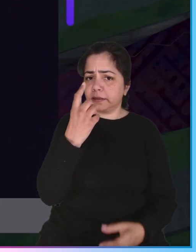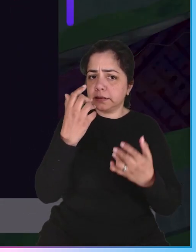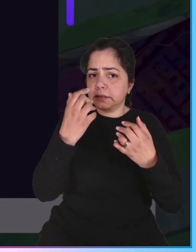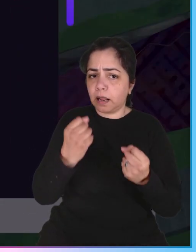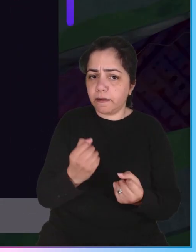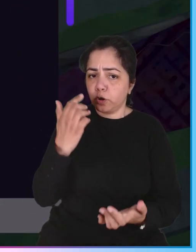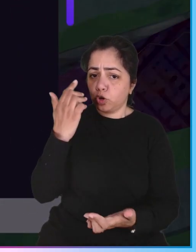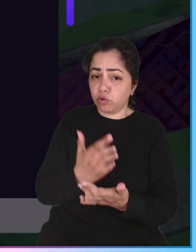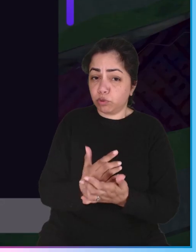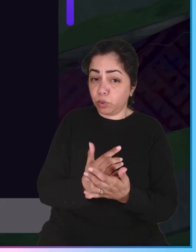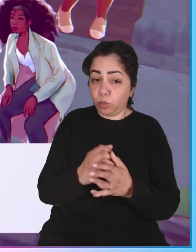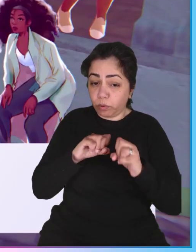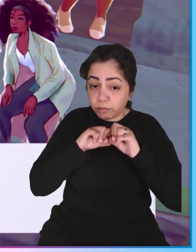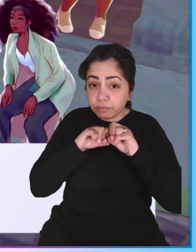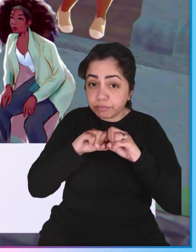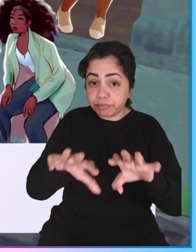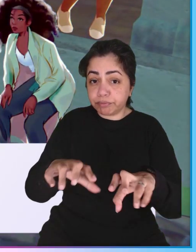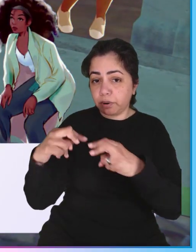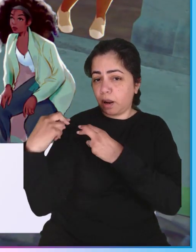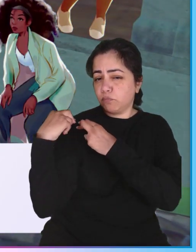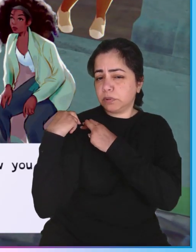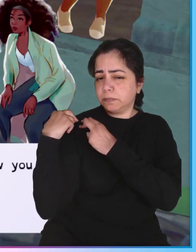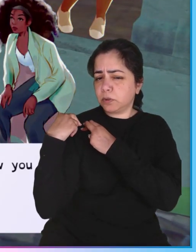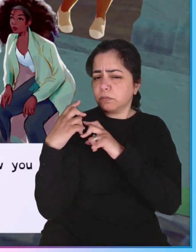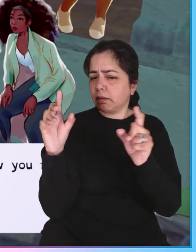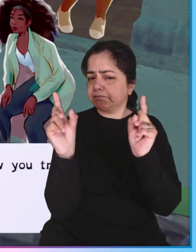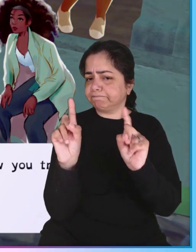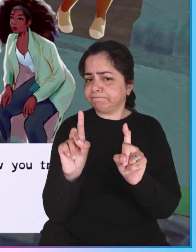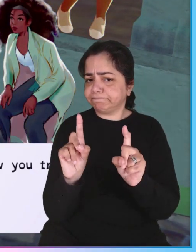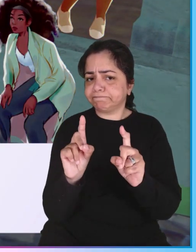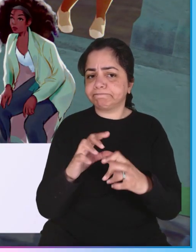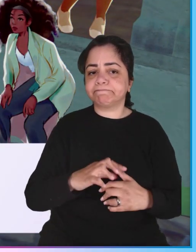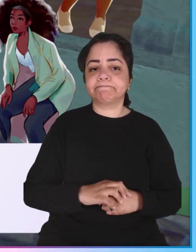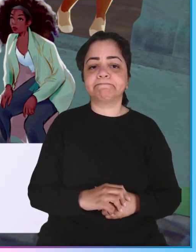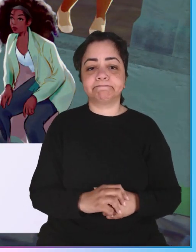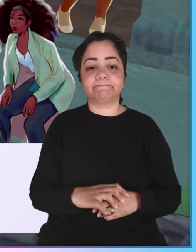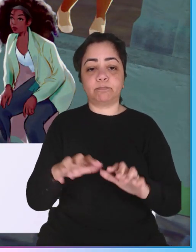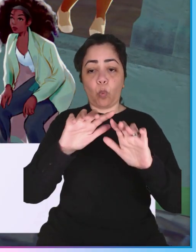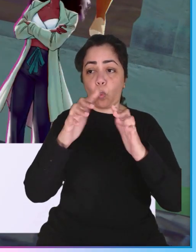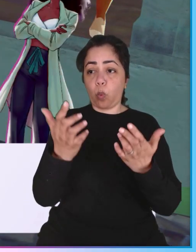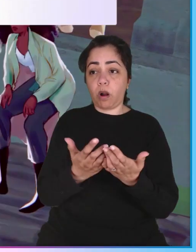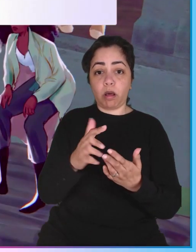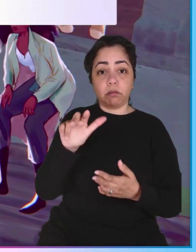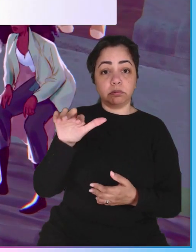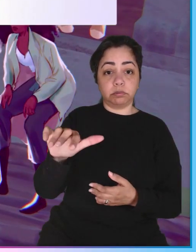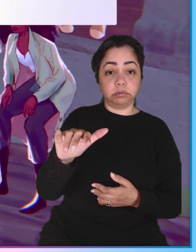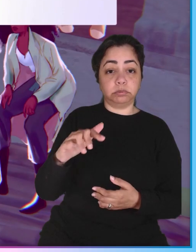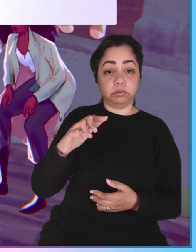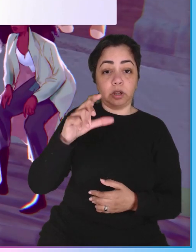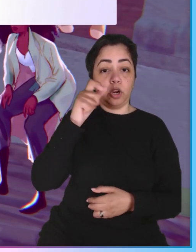There is a selection of highlight colours to show which character is speaking which aids with visual legibility and colour blindness.